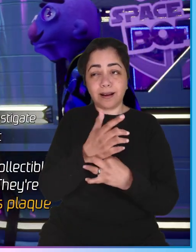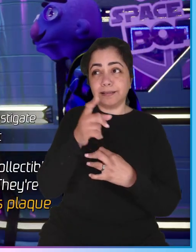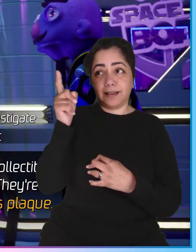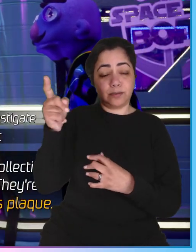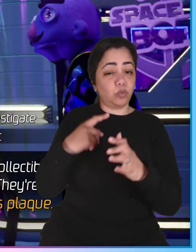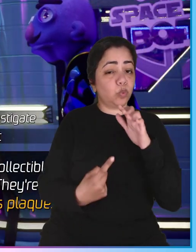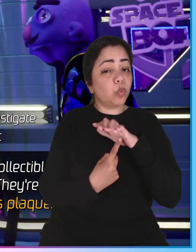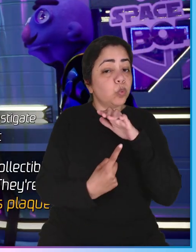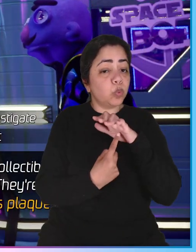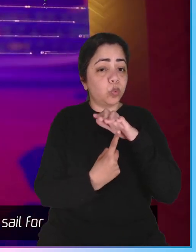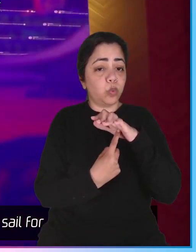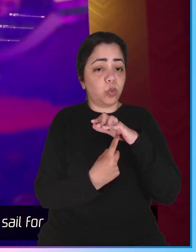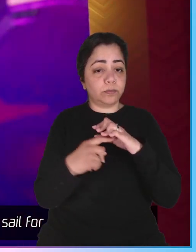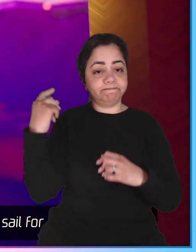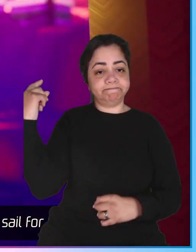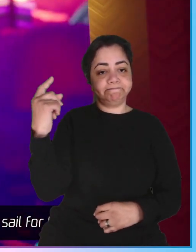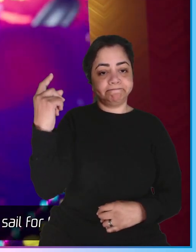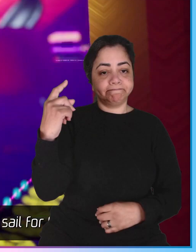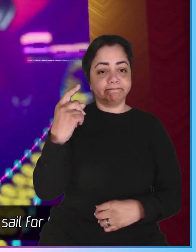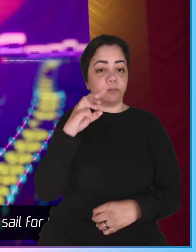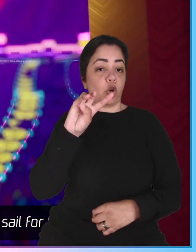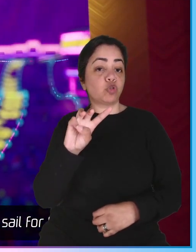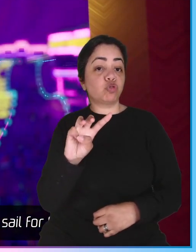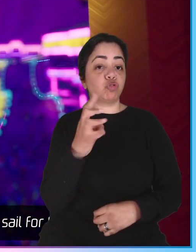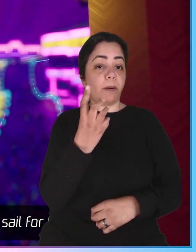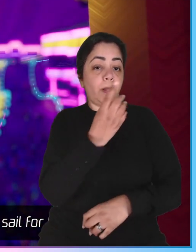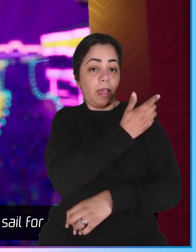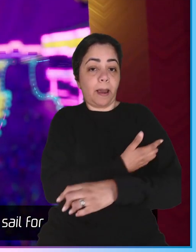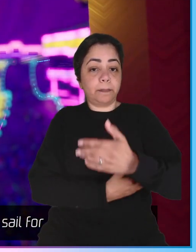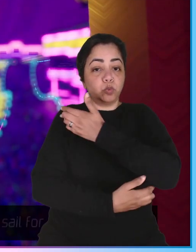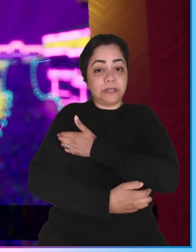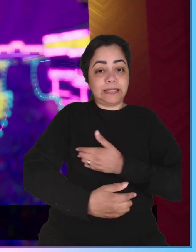Despite being a triple amputee, I can’t claim to be an expert in all forms of accessibility